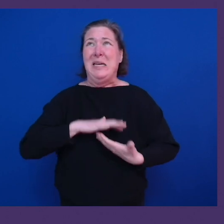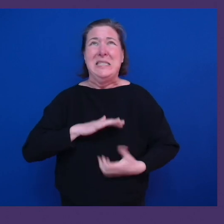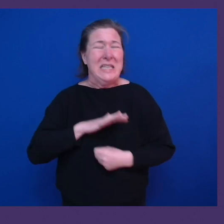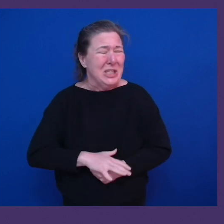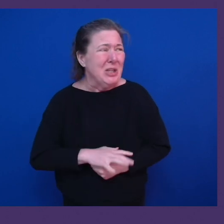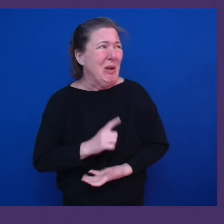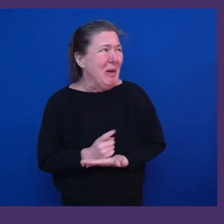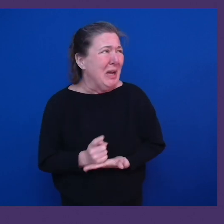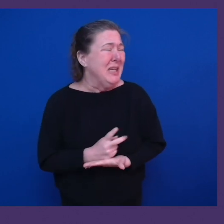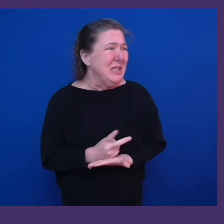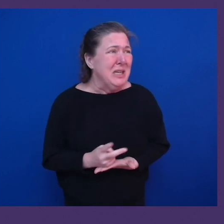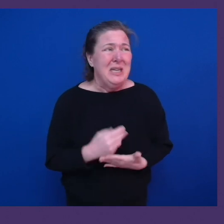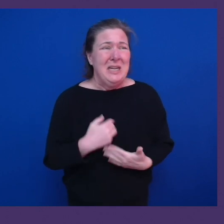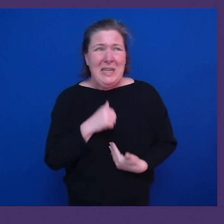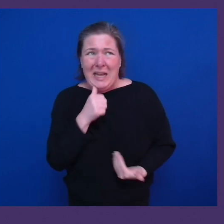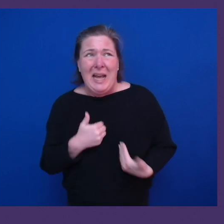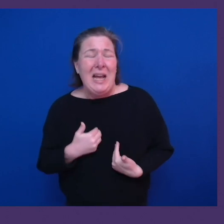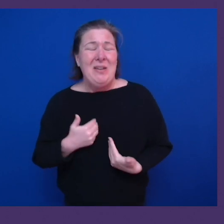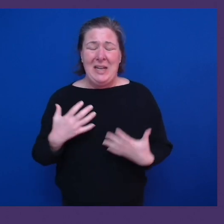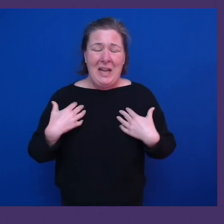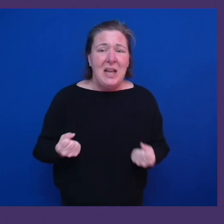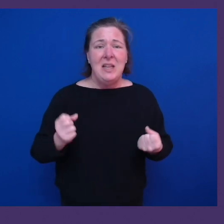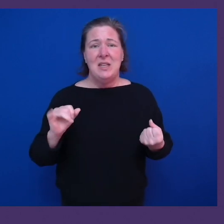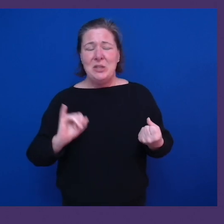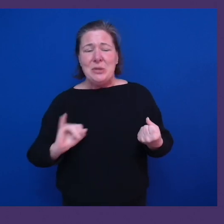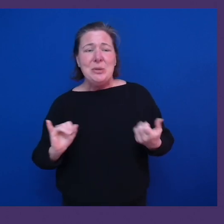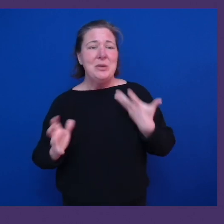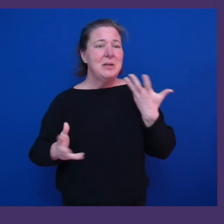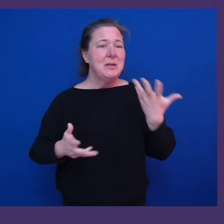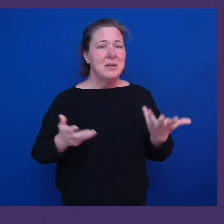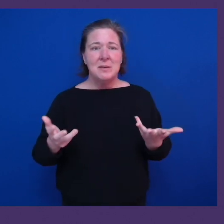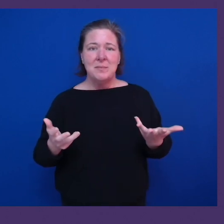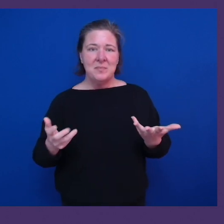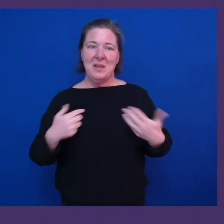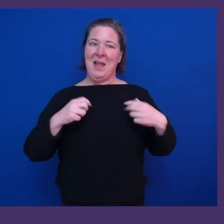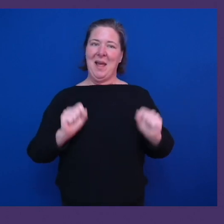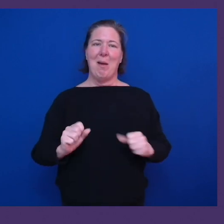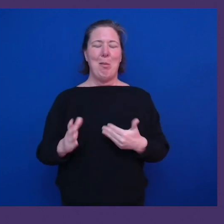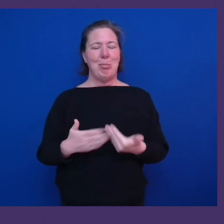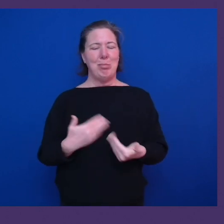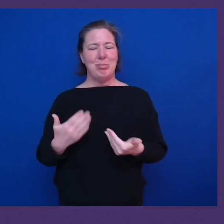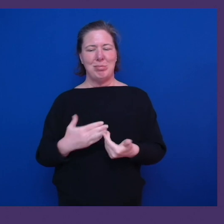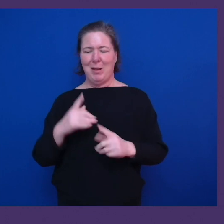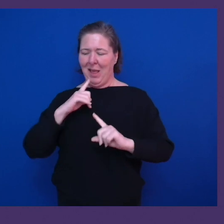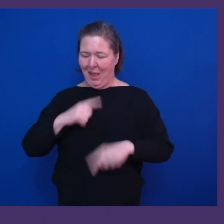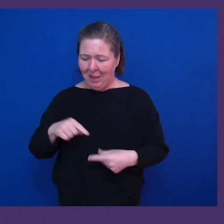health insurance, I was able to easily get an answer and also, you know, use the benefits that AvePoint is here